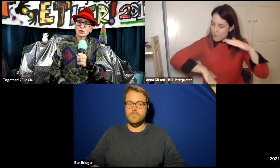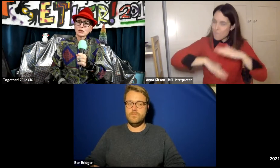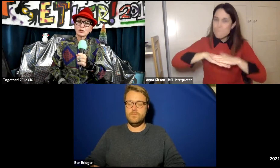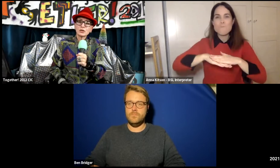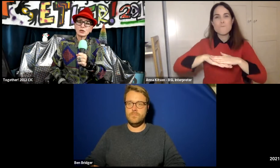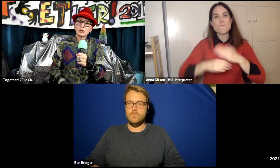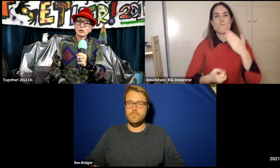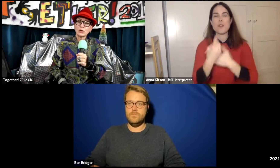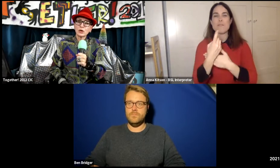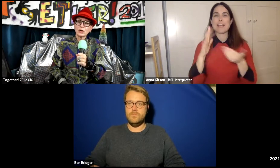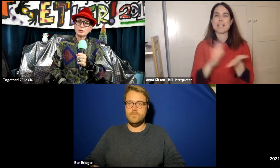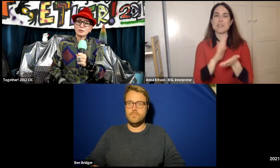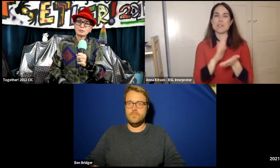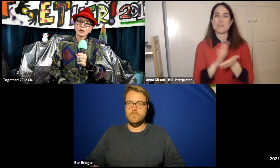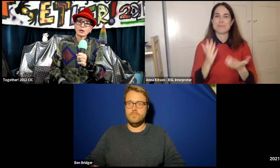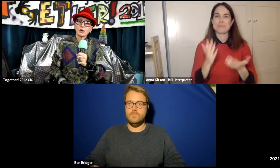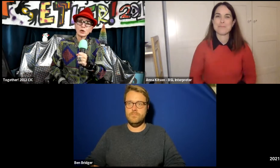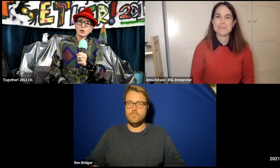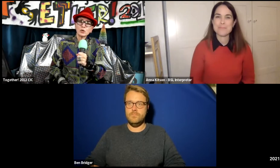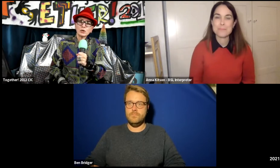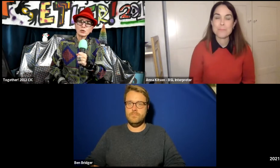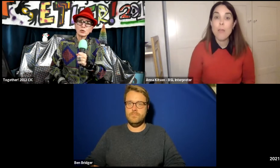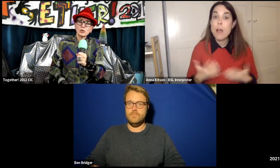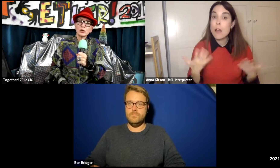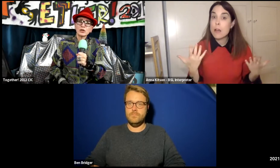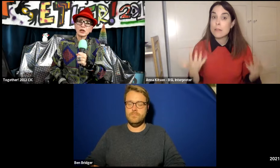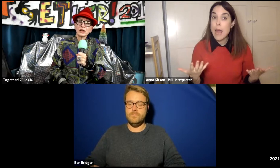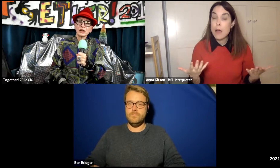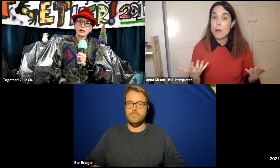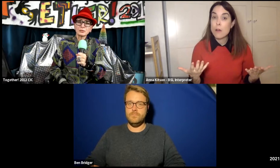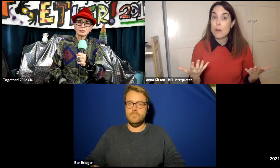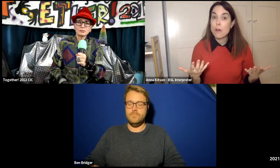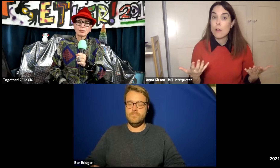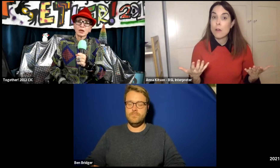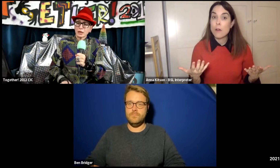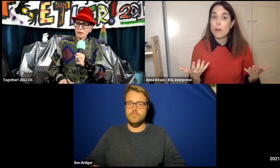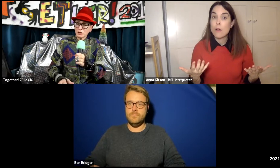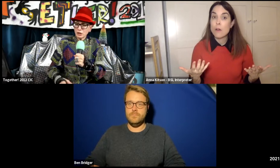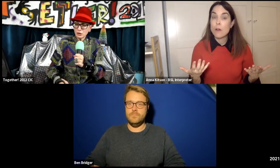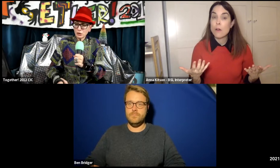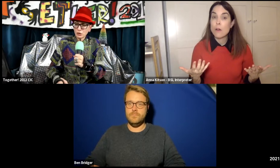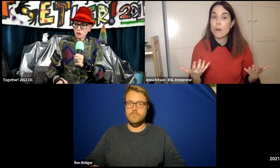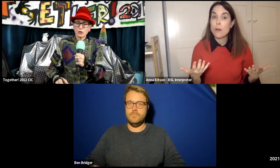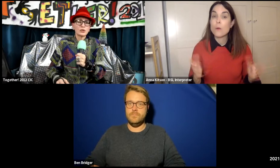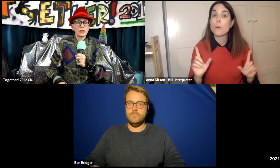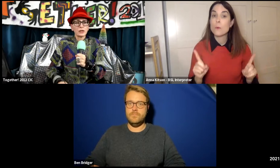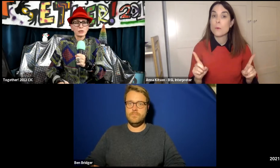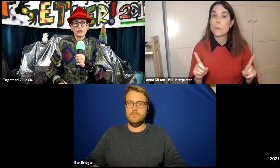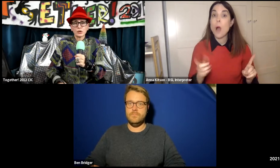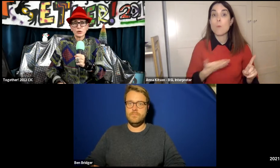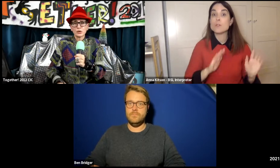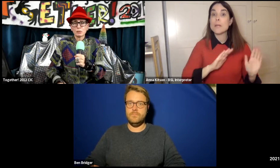going to look at who is already here and introduce our first poet.